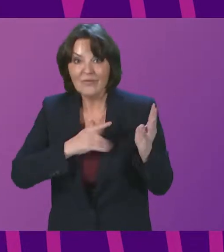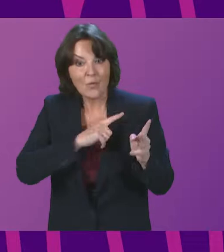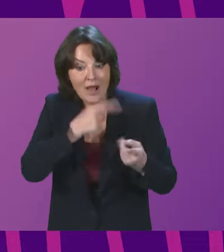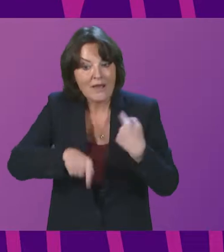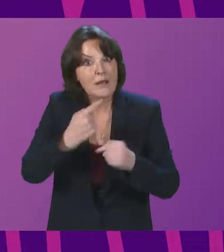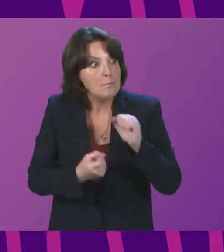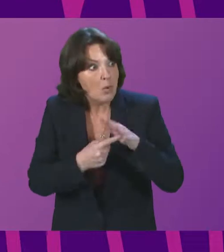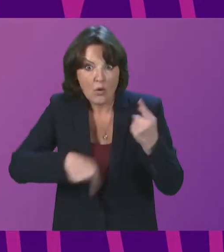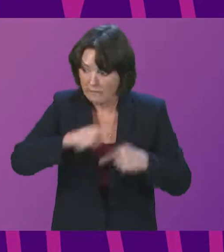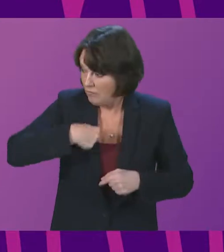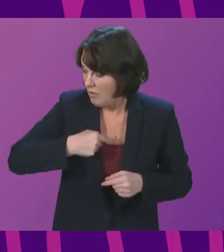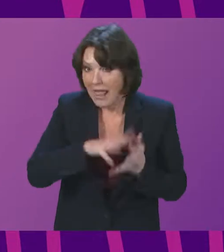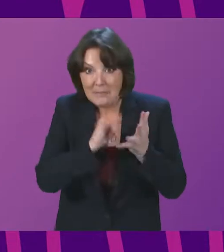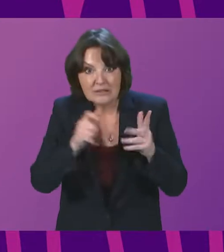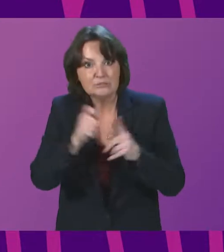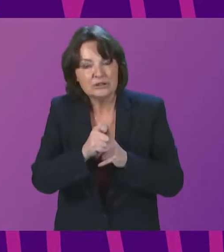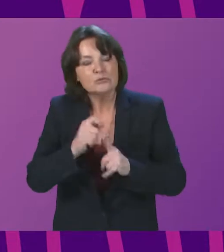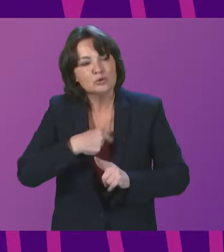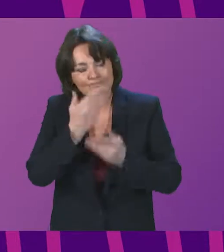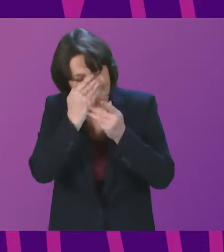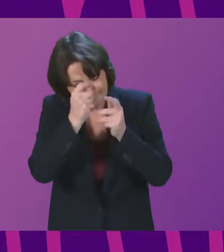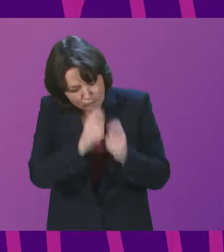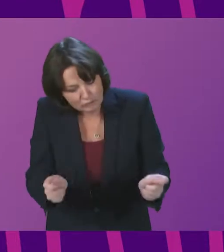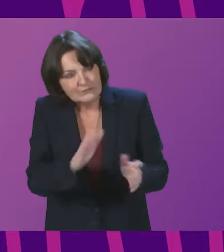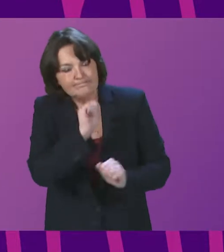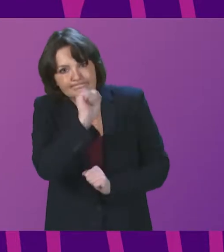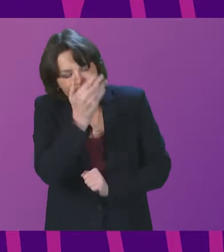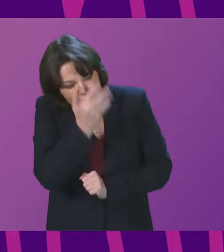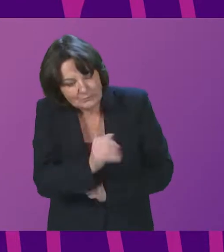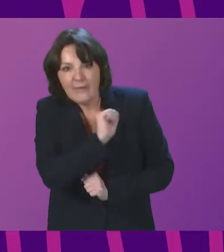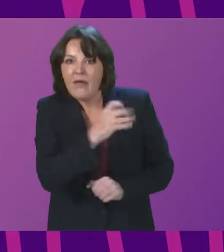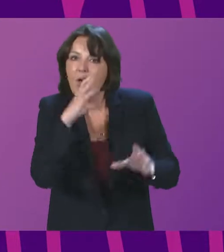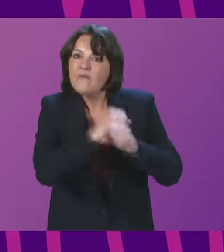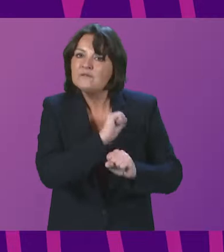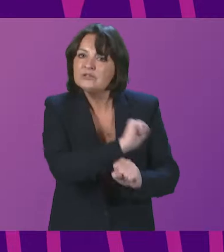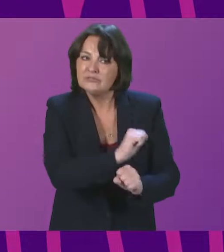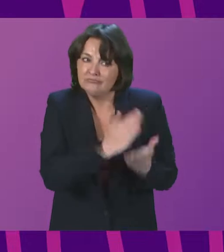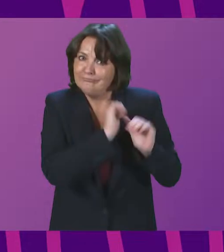the Scottish ministers—to respect that confidentiality and duty of care.